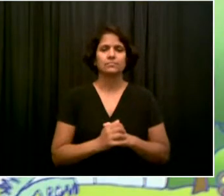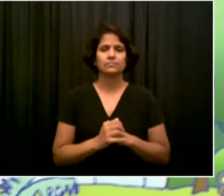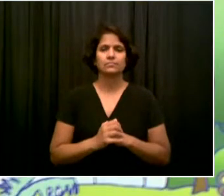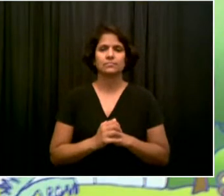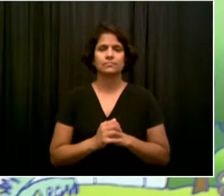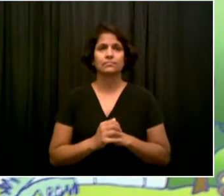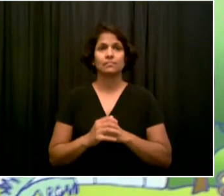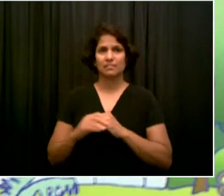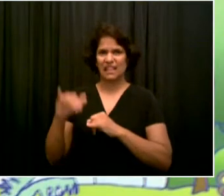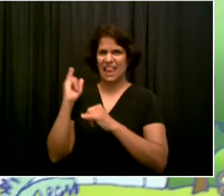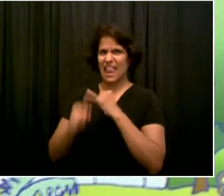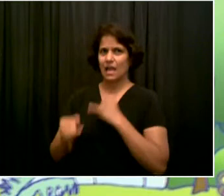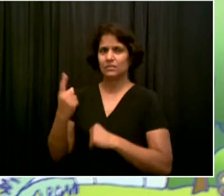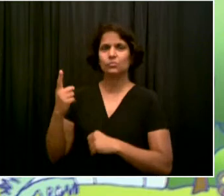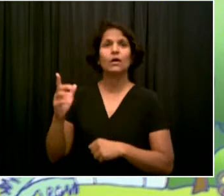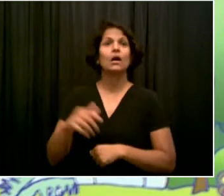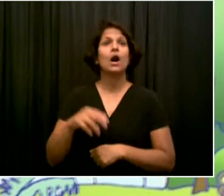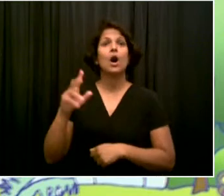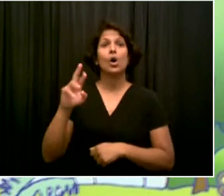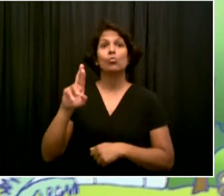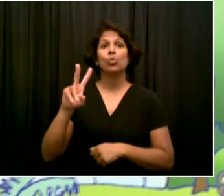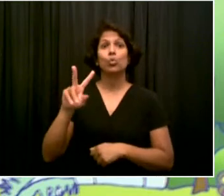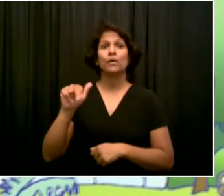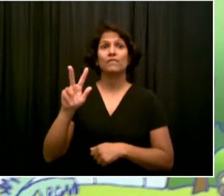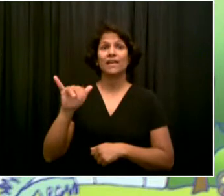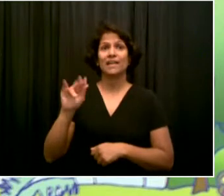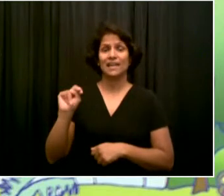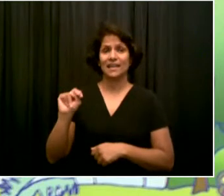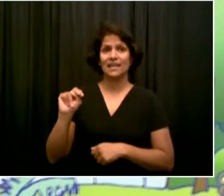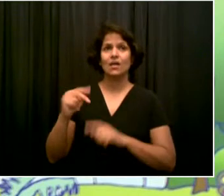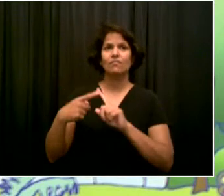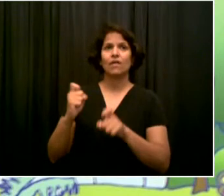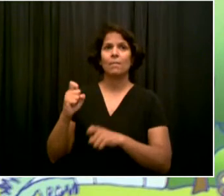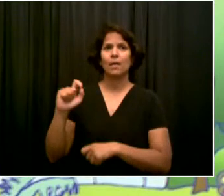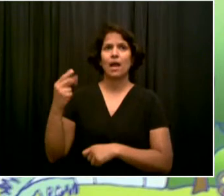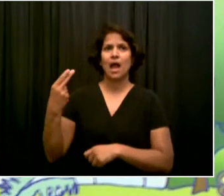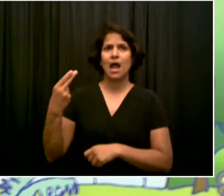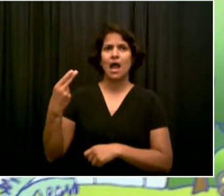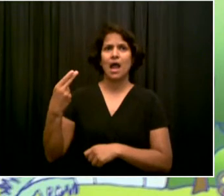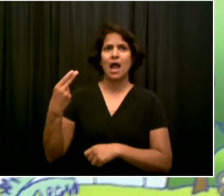DOING MORE AND MORE TO PUSH THEM UP AS HIGH AS WE CAN. OUR LAST